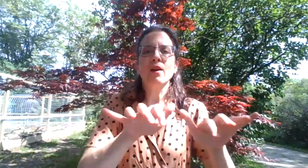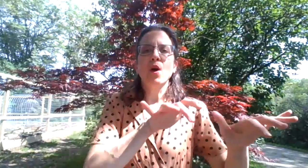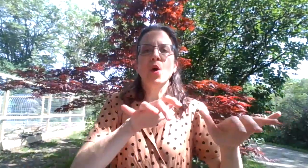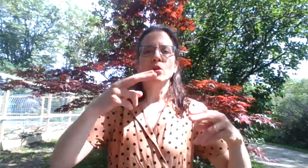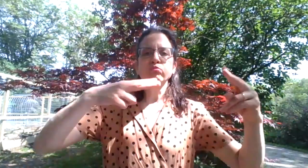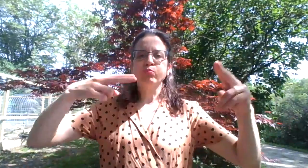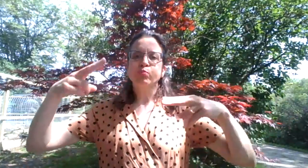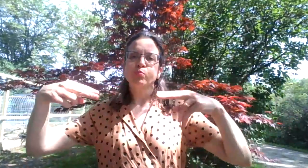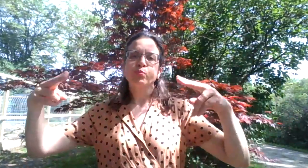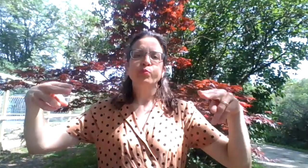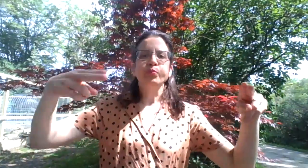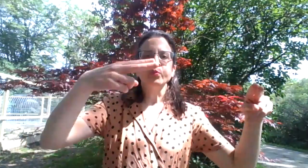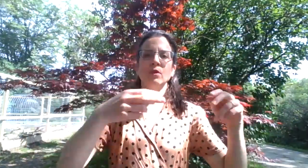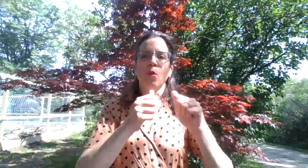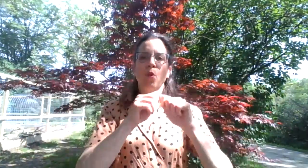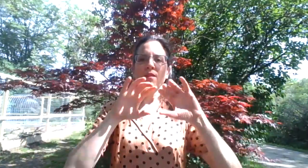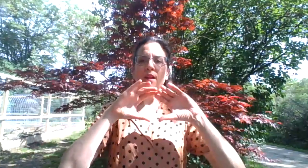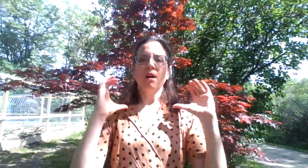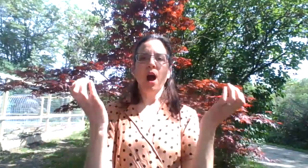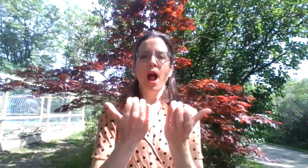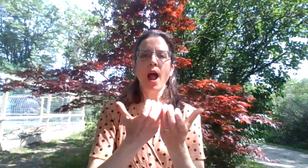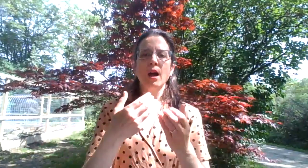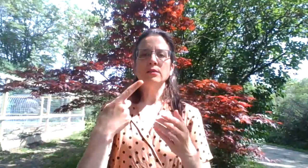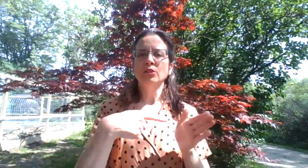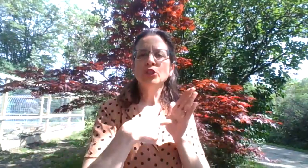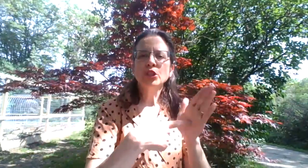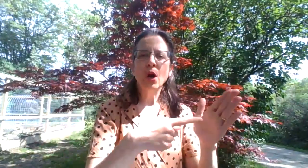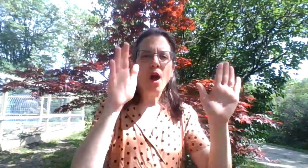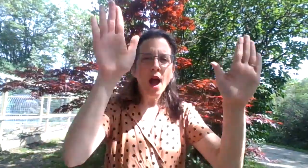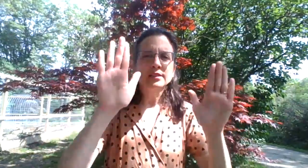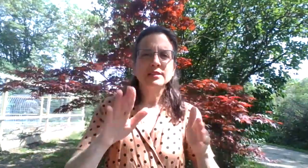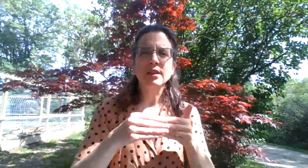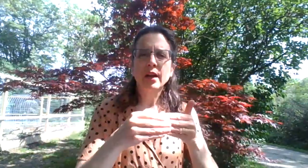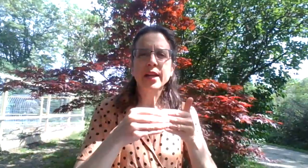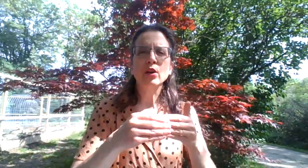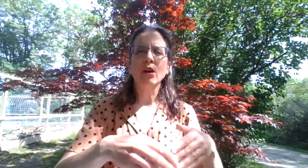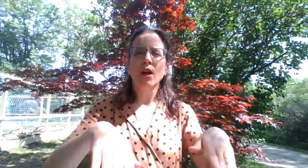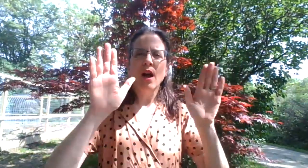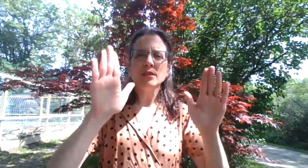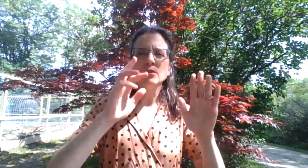painting the piano along with the class. This student shows awesome leadership.